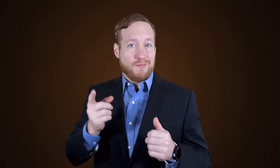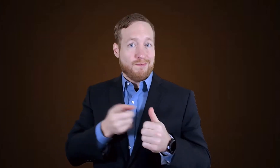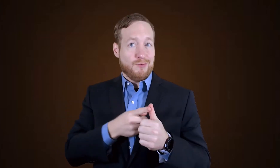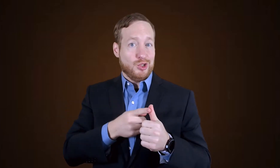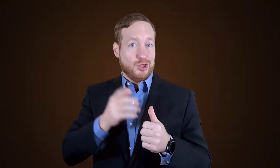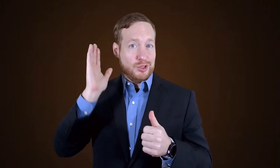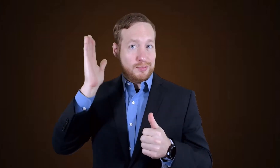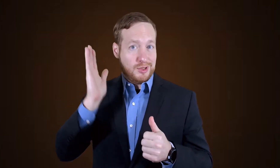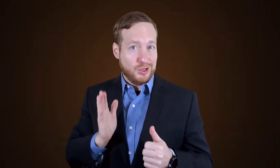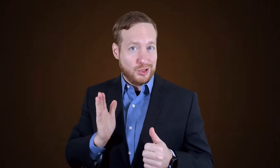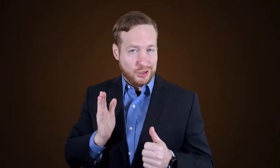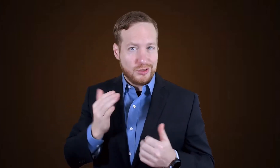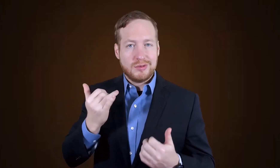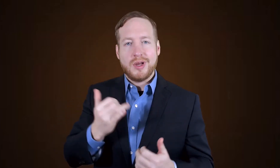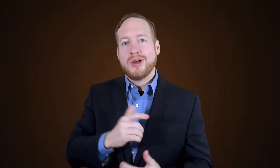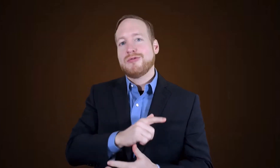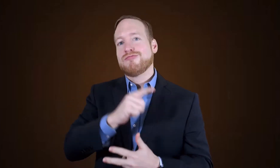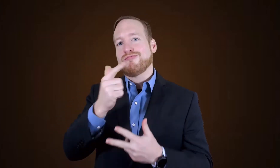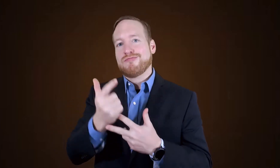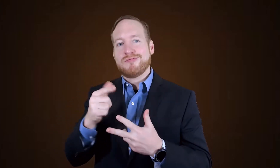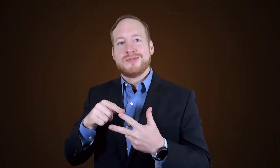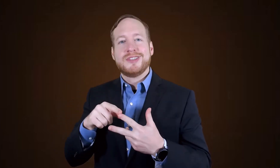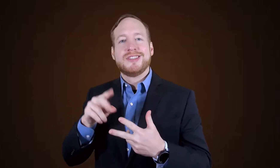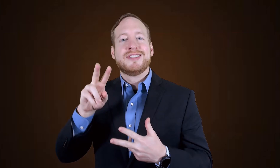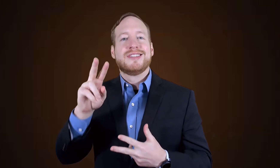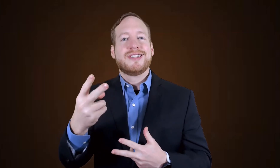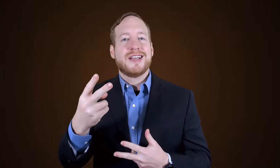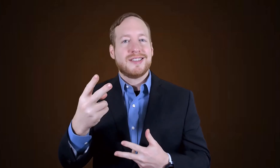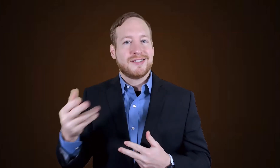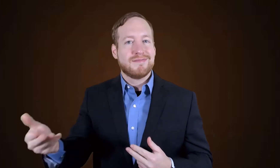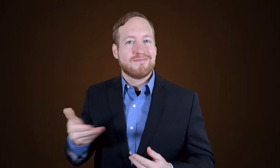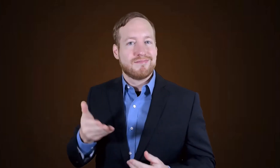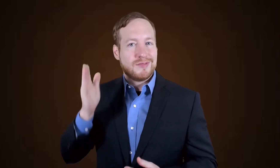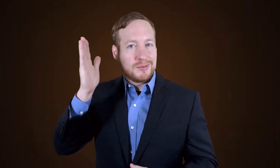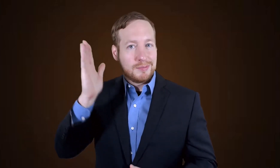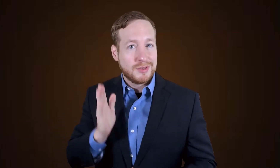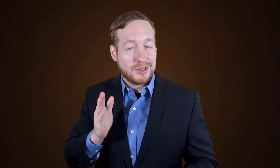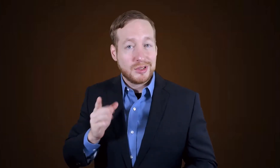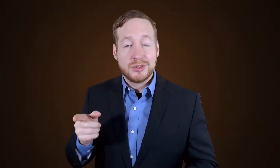you've already heard our first speaker and today we have a second presenter